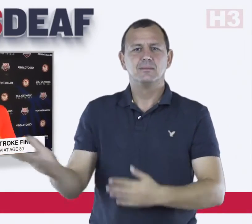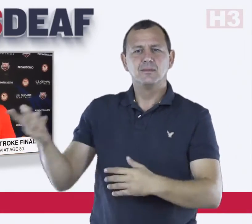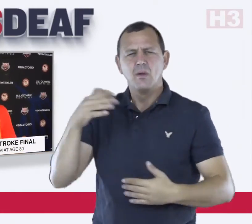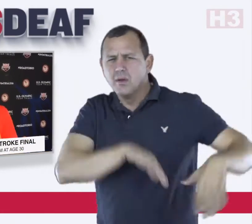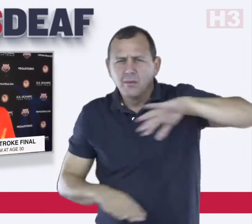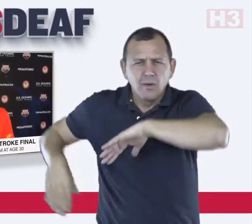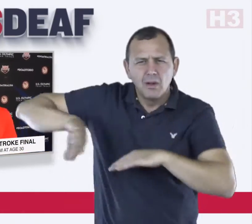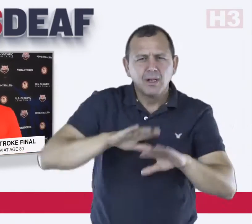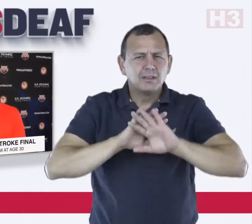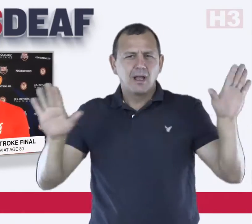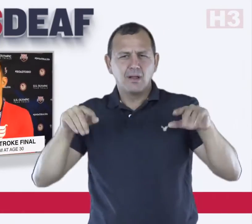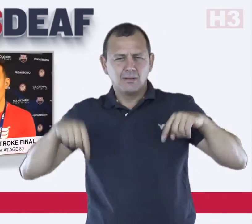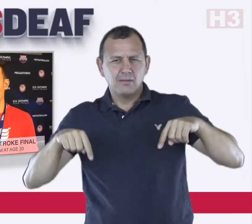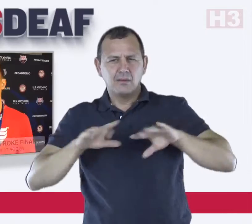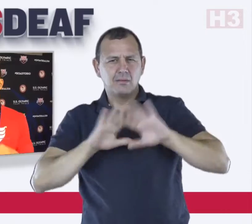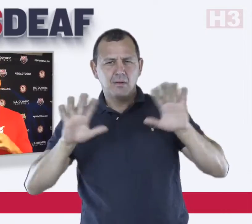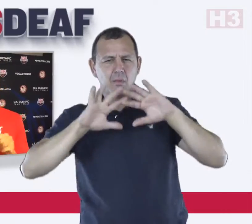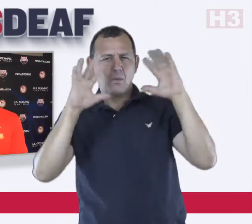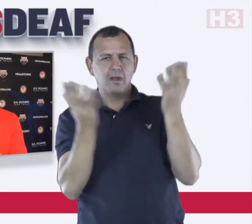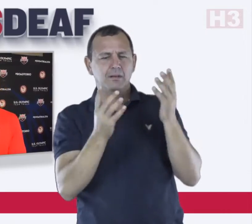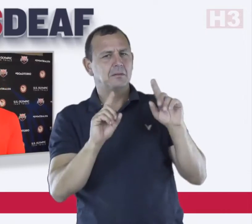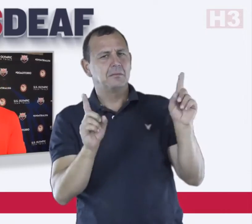He didn’t make a splash only in the